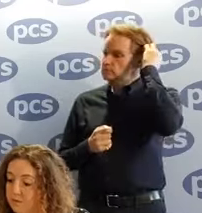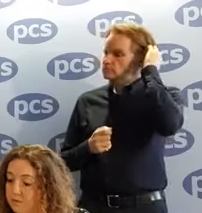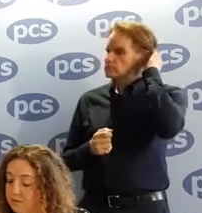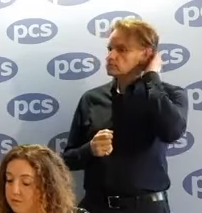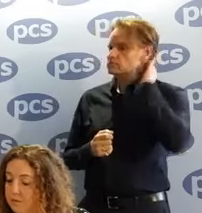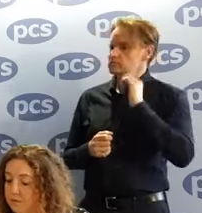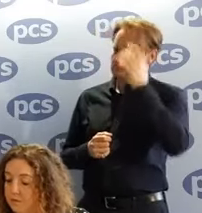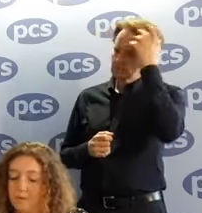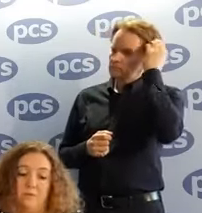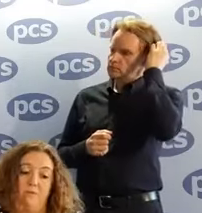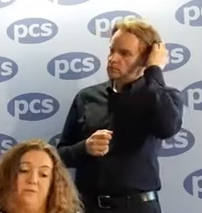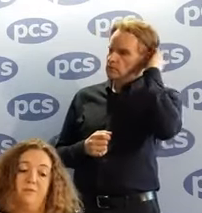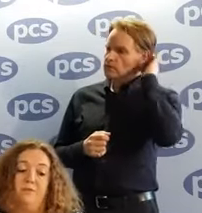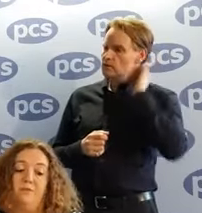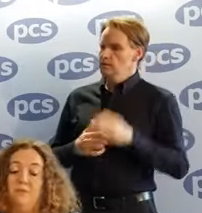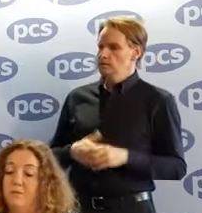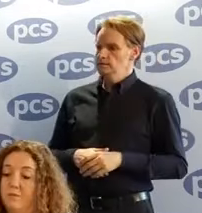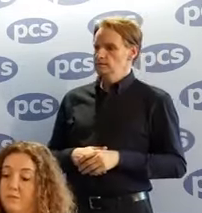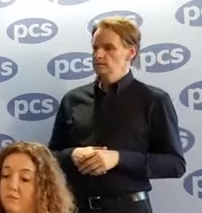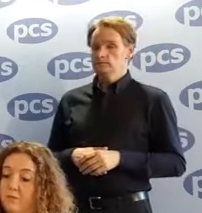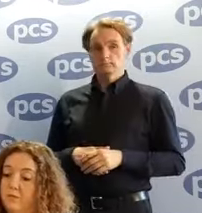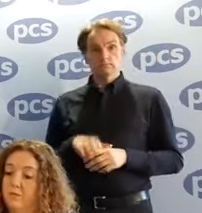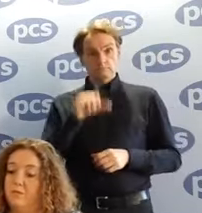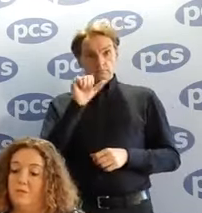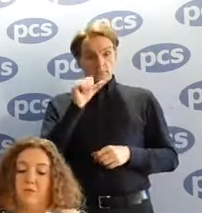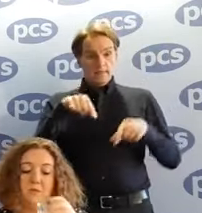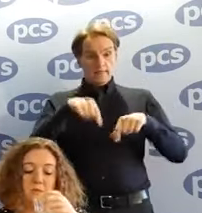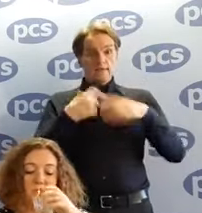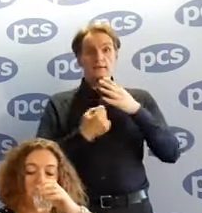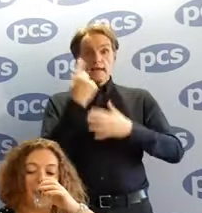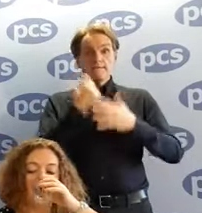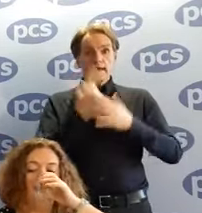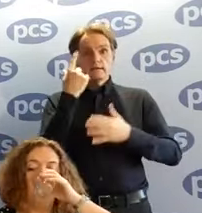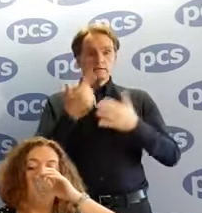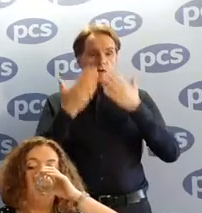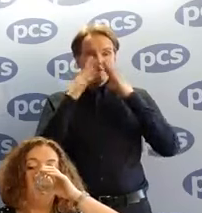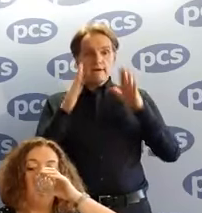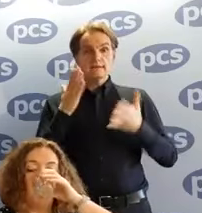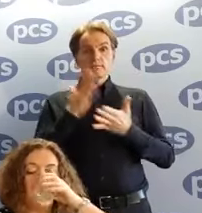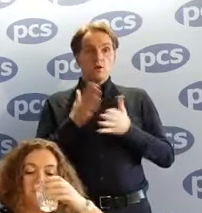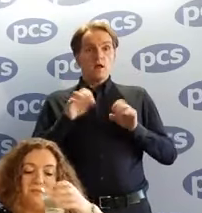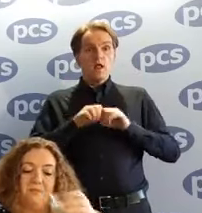can I ask people to share this event to make sure that we get this event out as